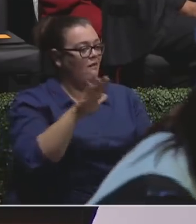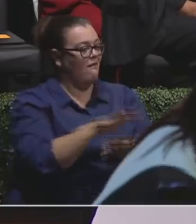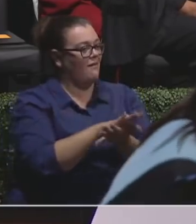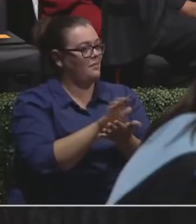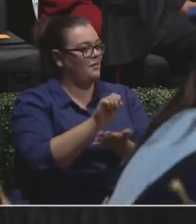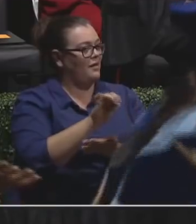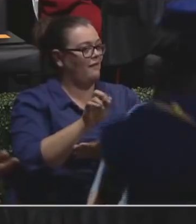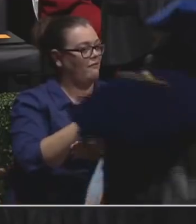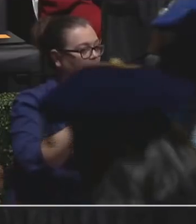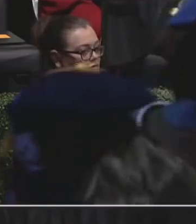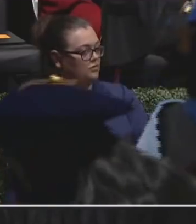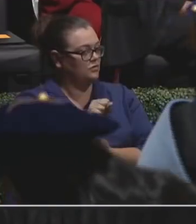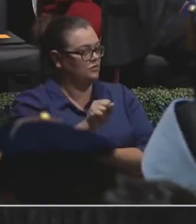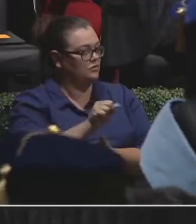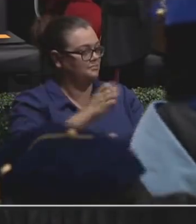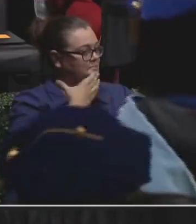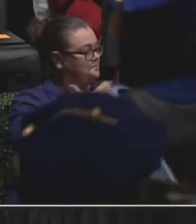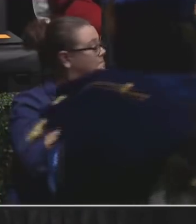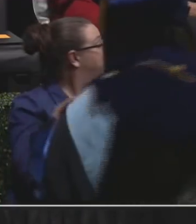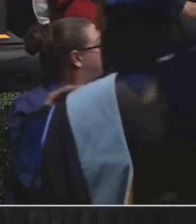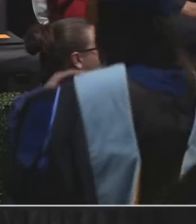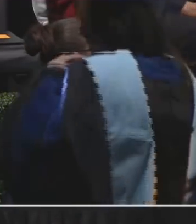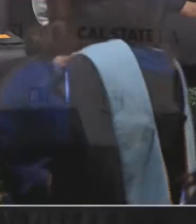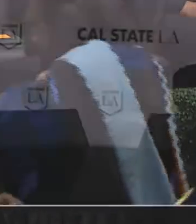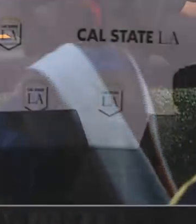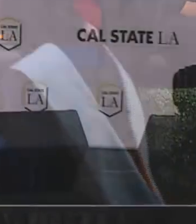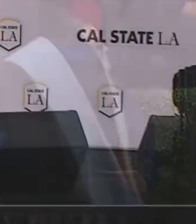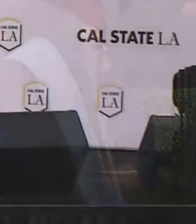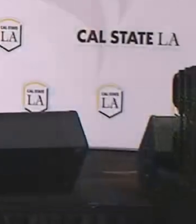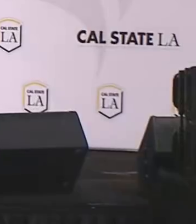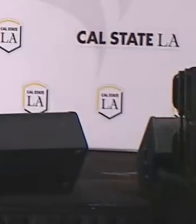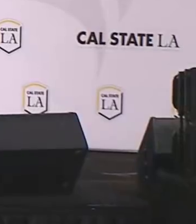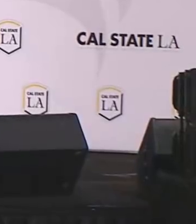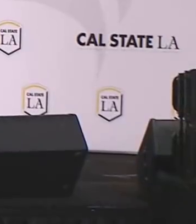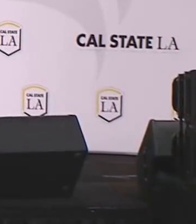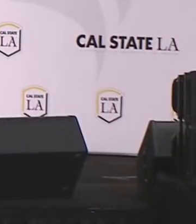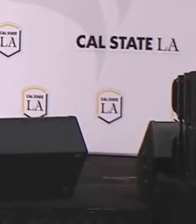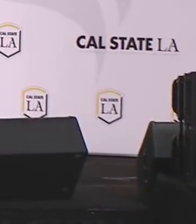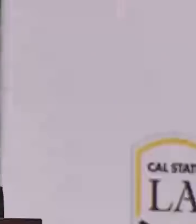LYNN MAHONEY, PROVOST AND VICE PRESIDENT FOR ACADEMIC AFFAIRS. DR. MAHONEY.